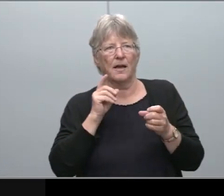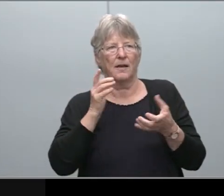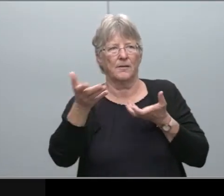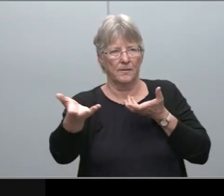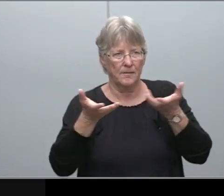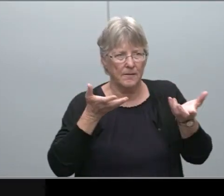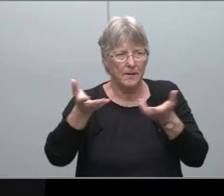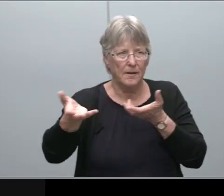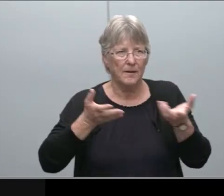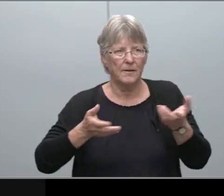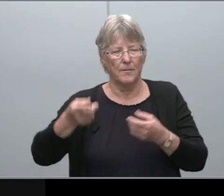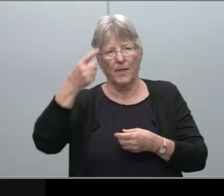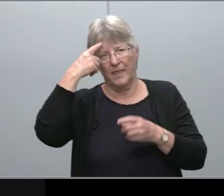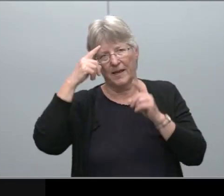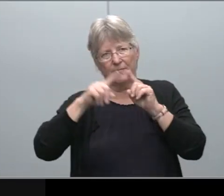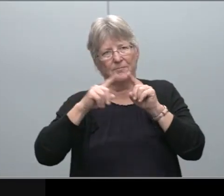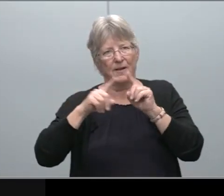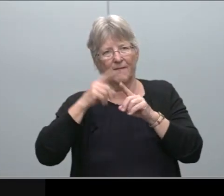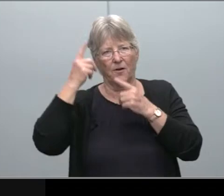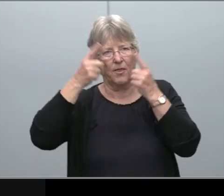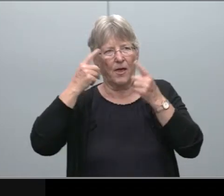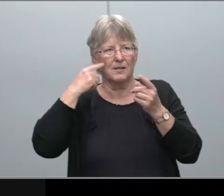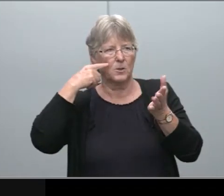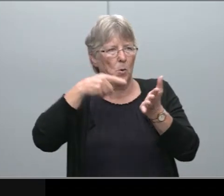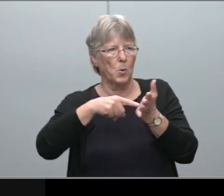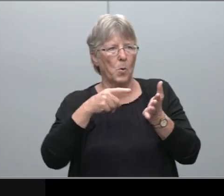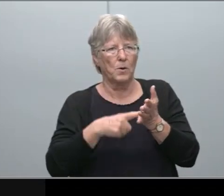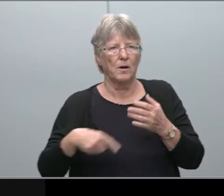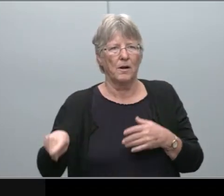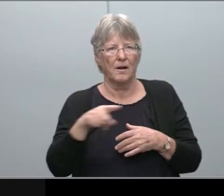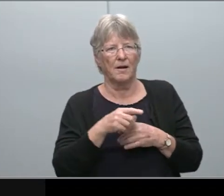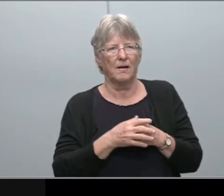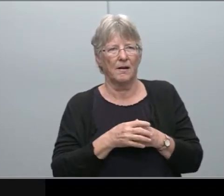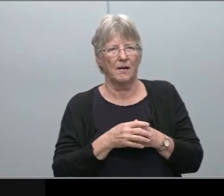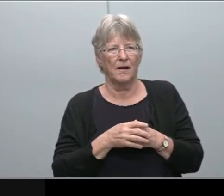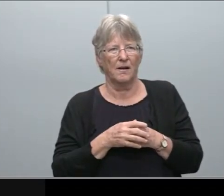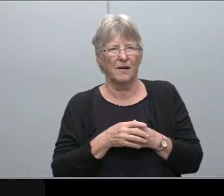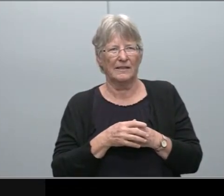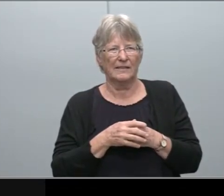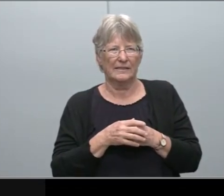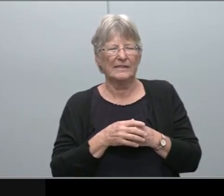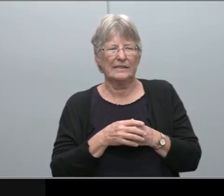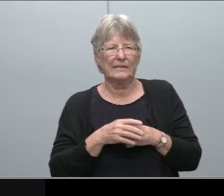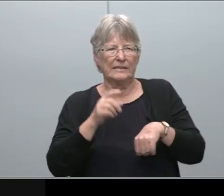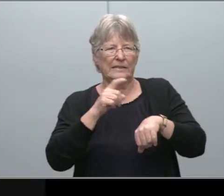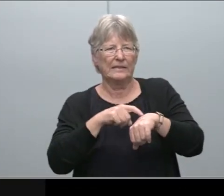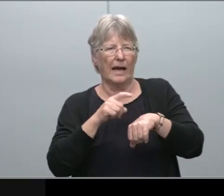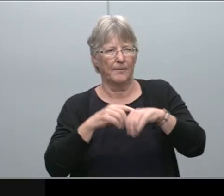And very soon, you'll hear in the coming days and weeks, you'll hear about a homework hotline that is being developed.